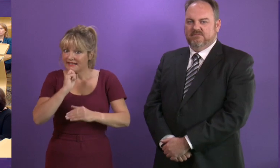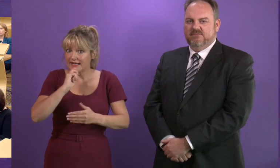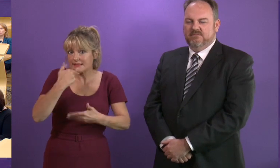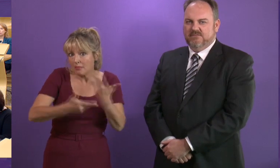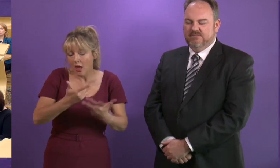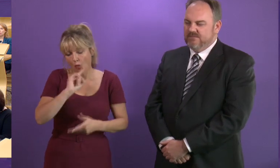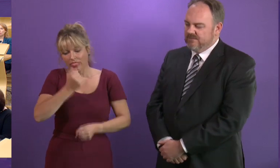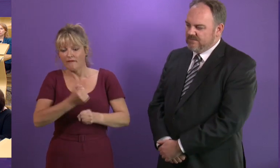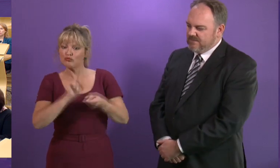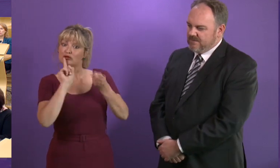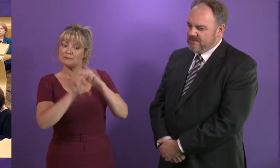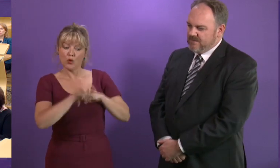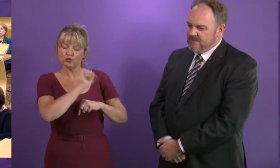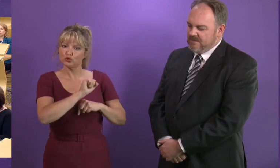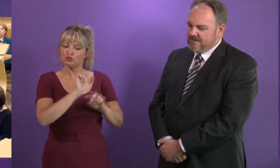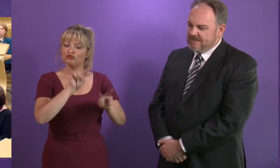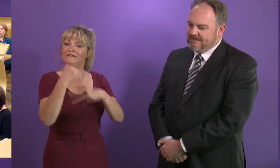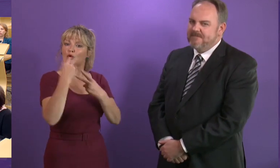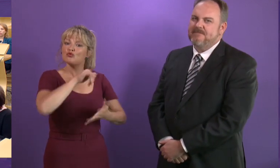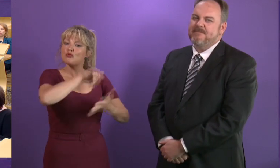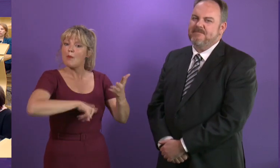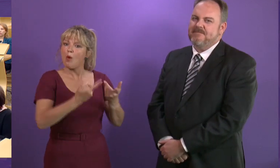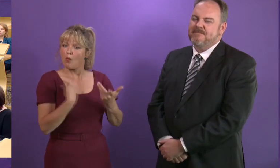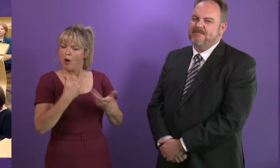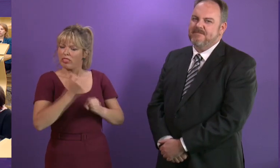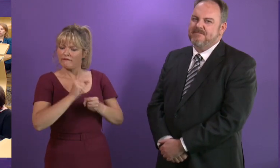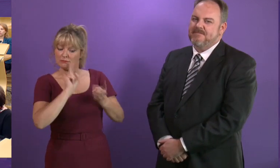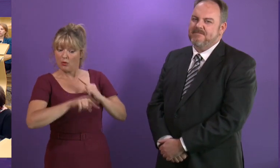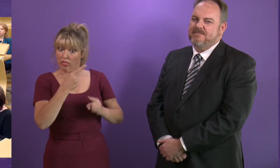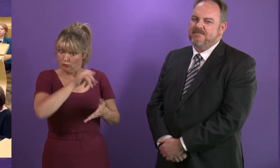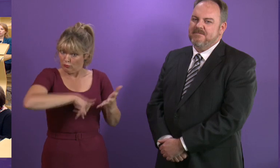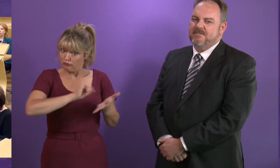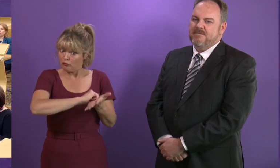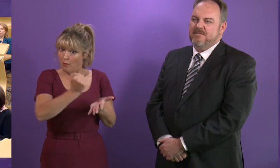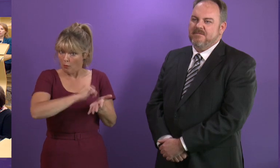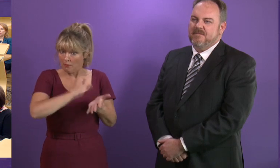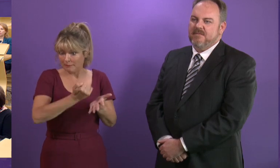report, which will be published this afternoon. Secondly, he will set out the implications